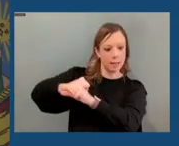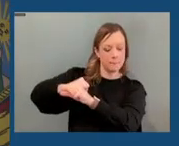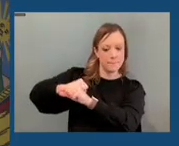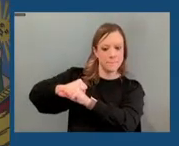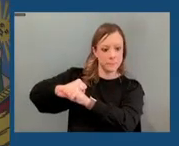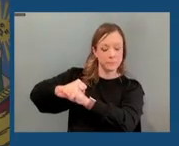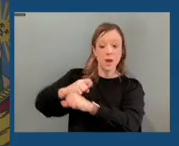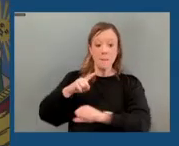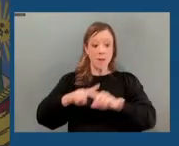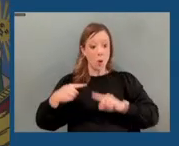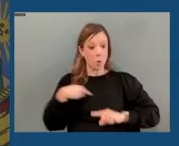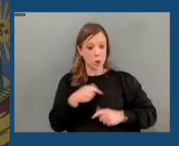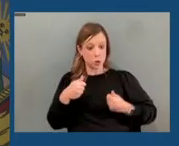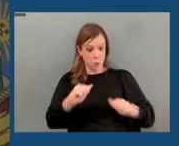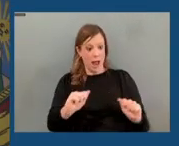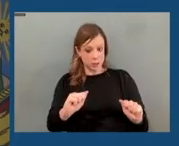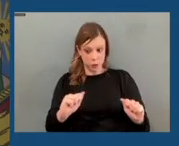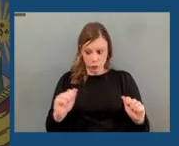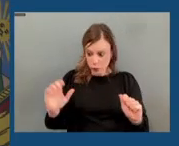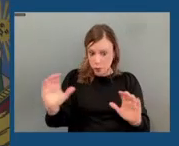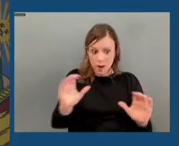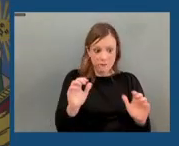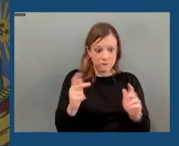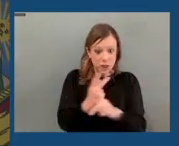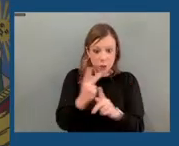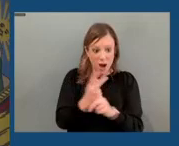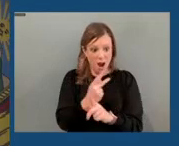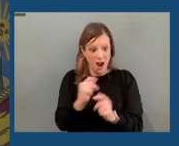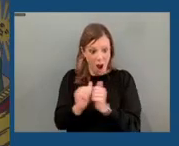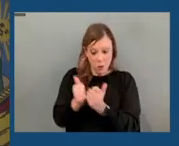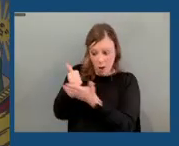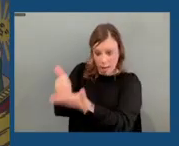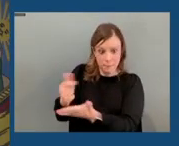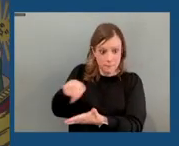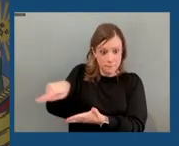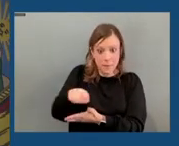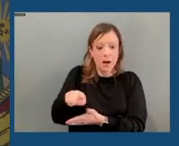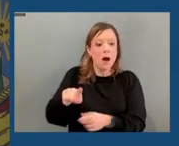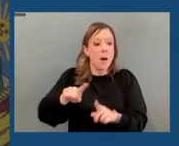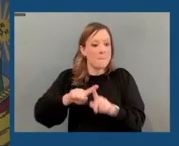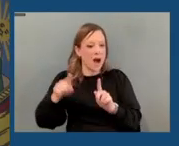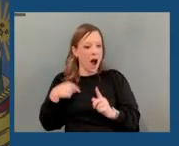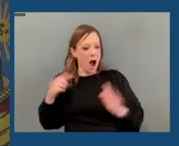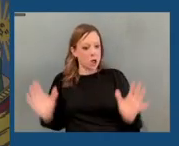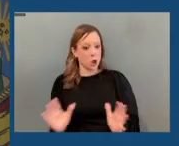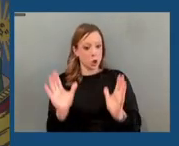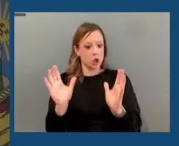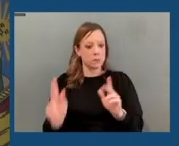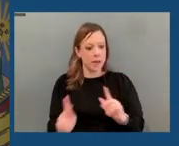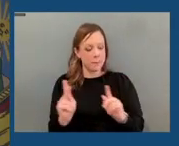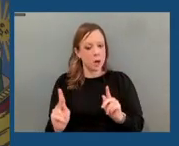they could be, be much more helpful to us in other ways as well. And I would encourage everybody to press their members of congress from this